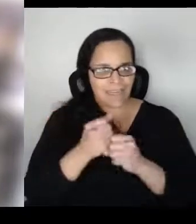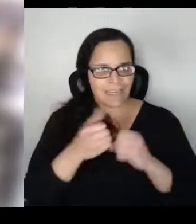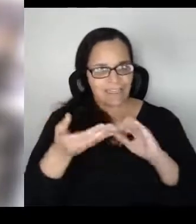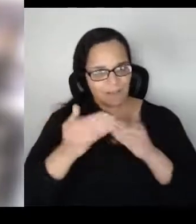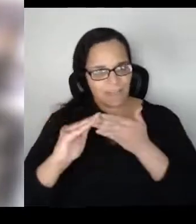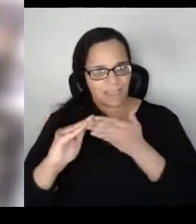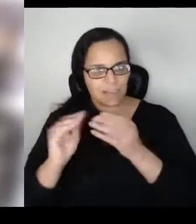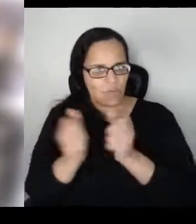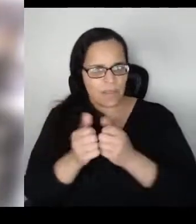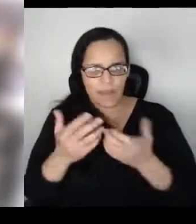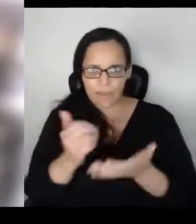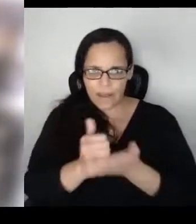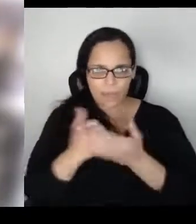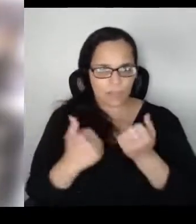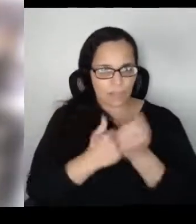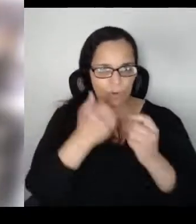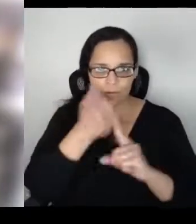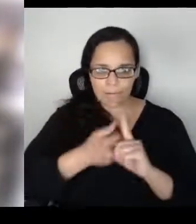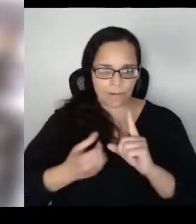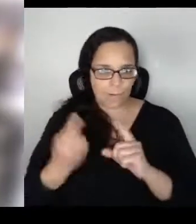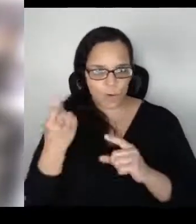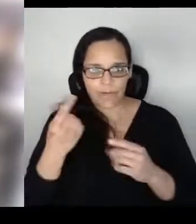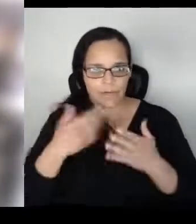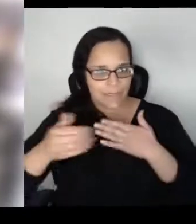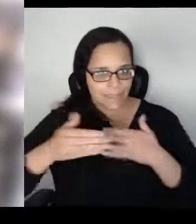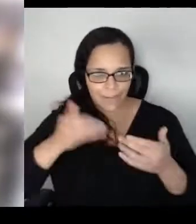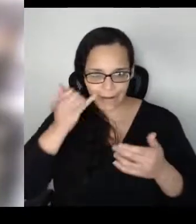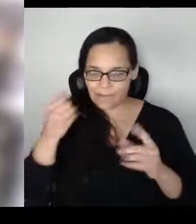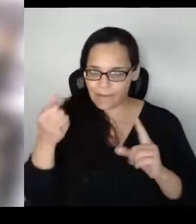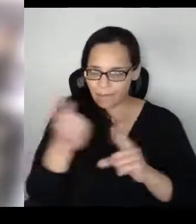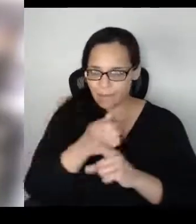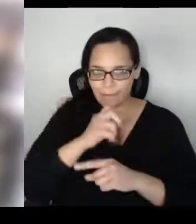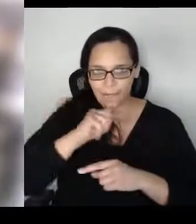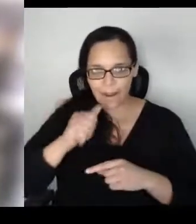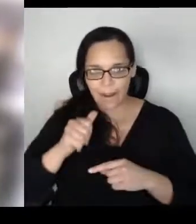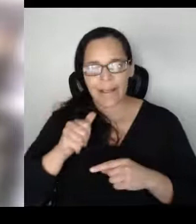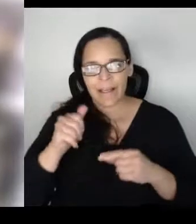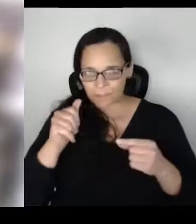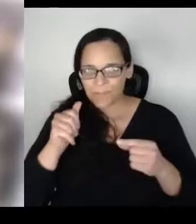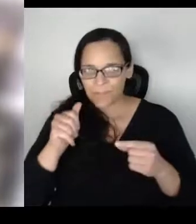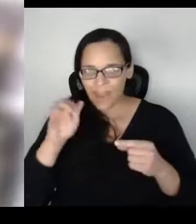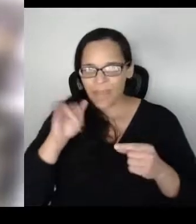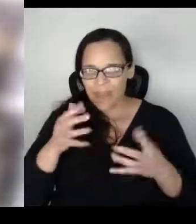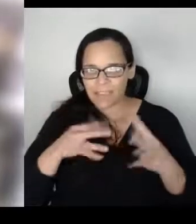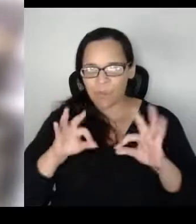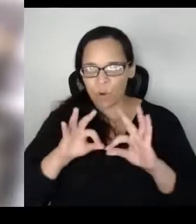whether or not they are impacted by the issue is important. So things like that have been really inspiring to see.